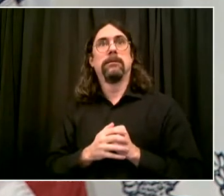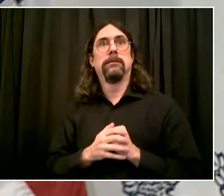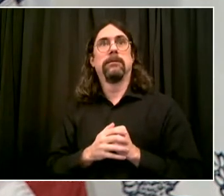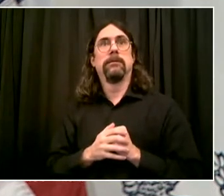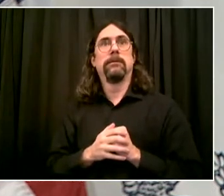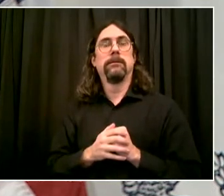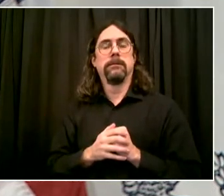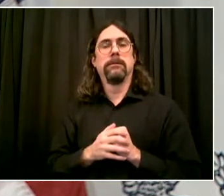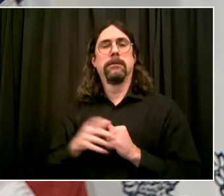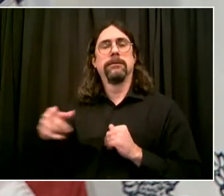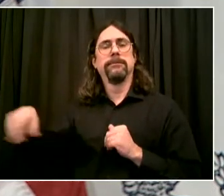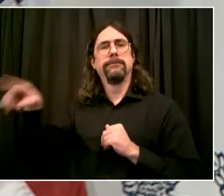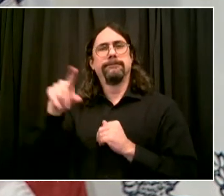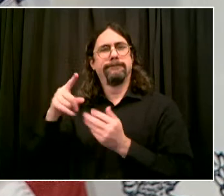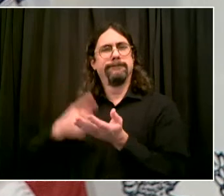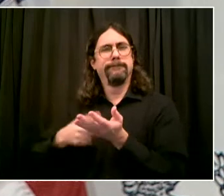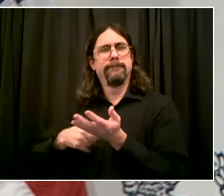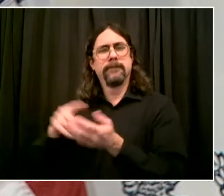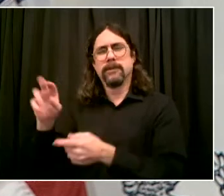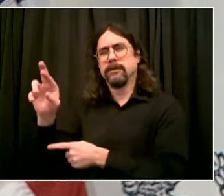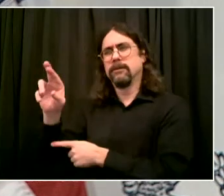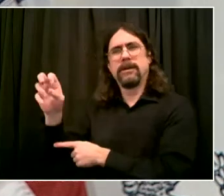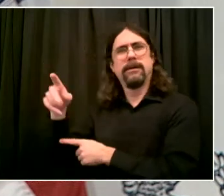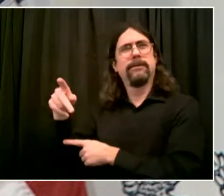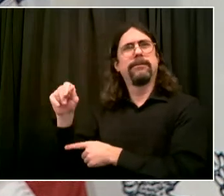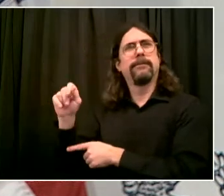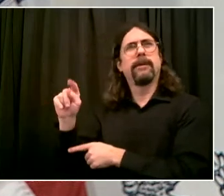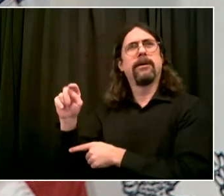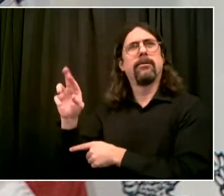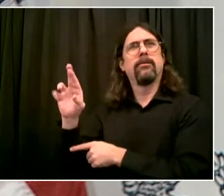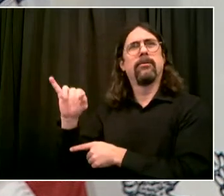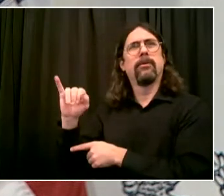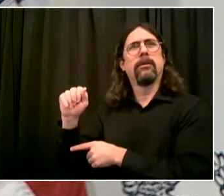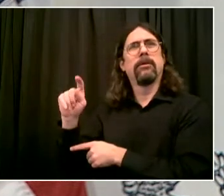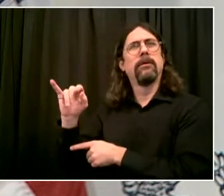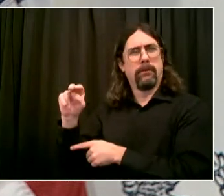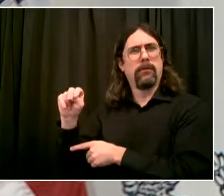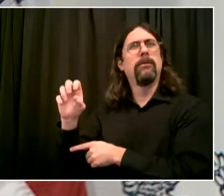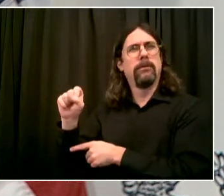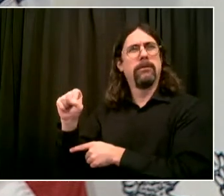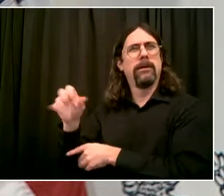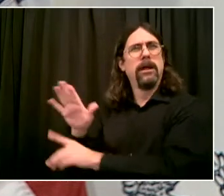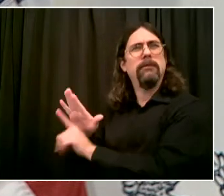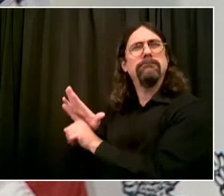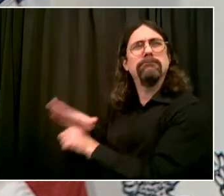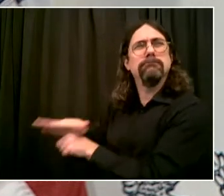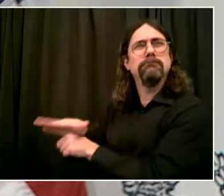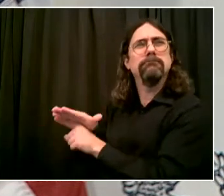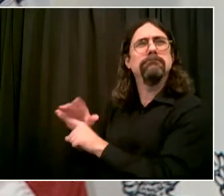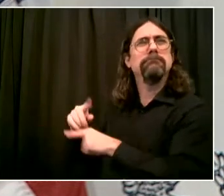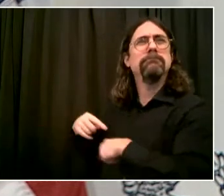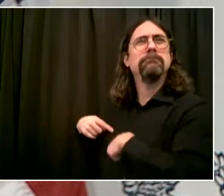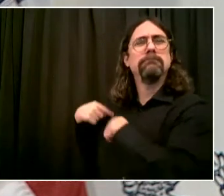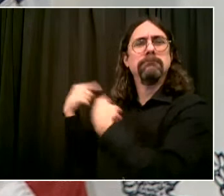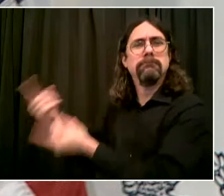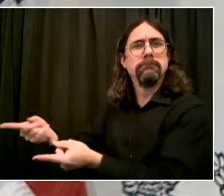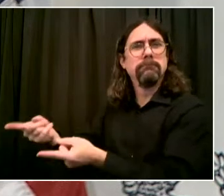COMPTROLLER AND ALSO SPEAK WITH COMMISSIONER SHEA, WOULD YOU COMMIT TO MEETING WITH